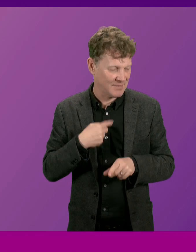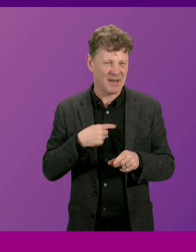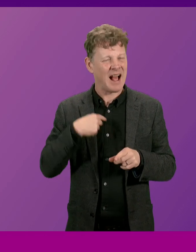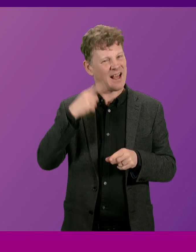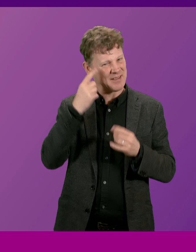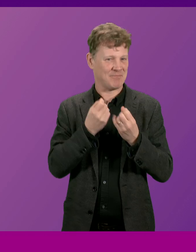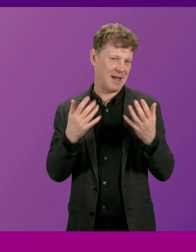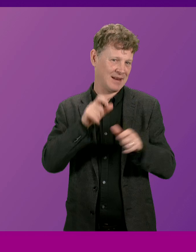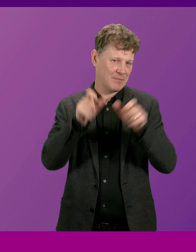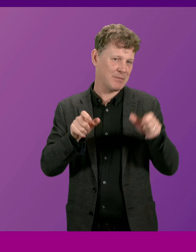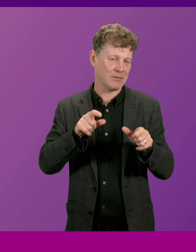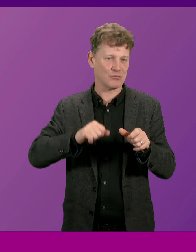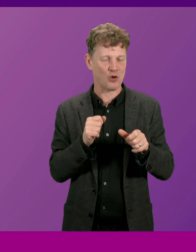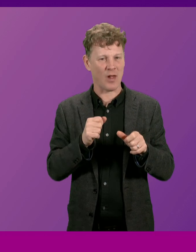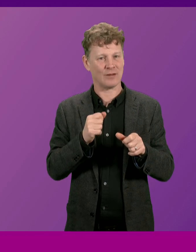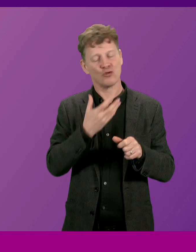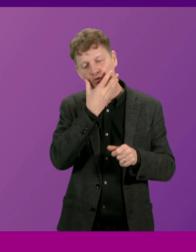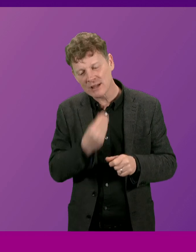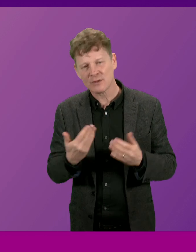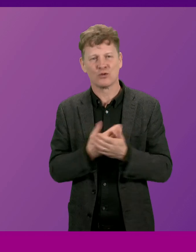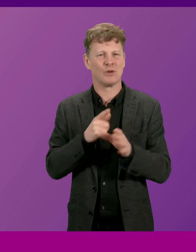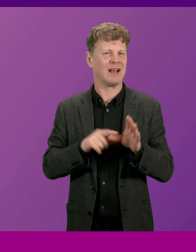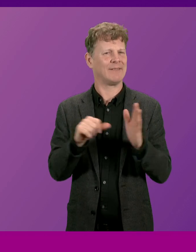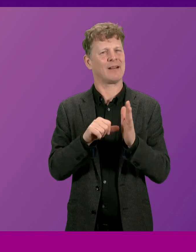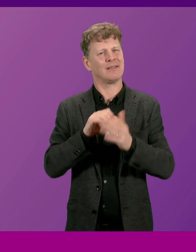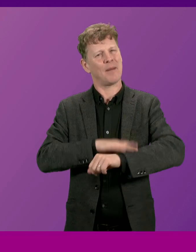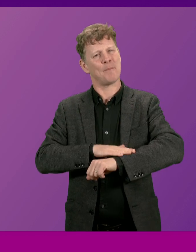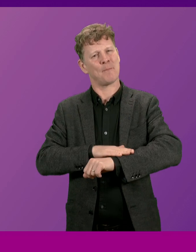and new year to be a difficult time of year, particularly those who face social isolation,